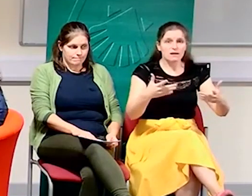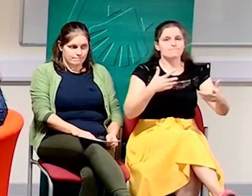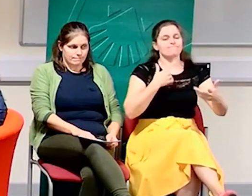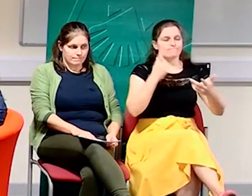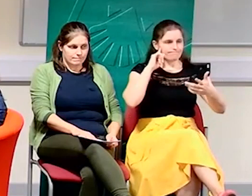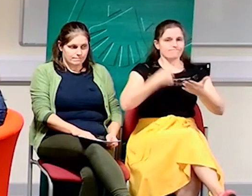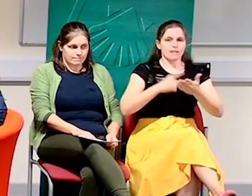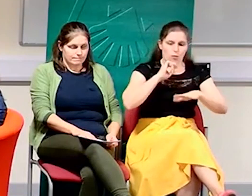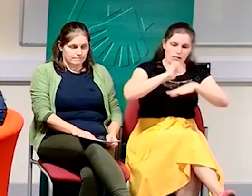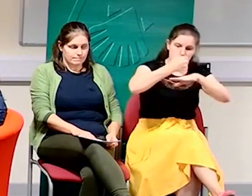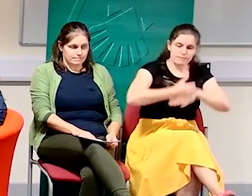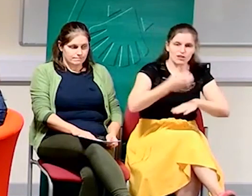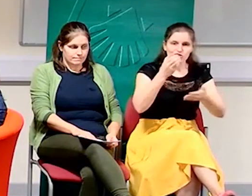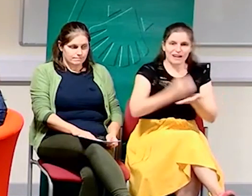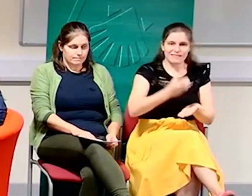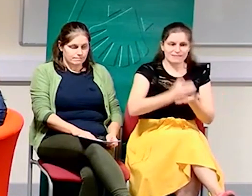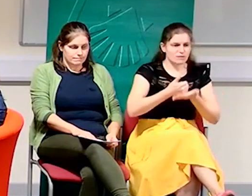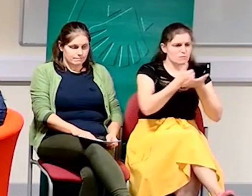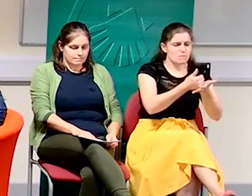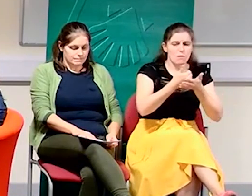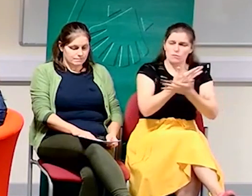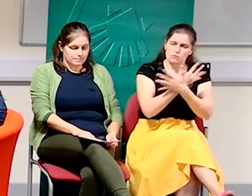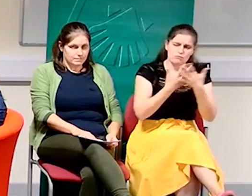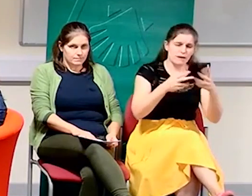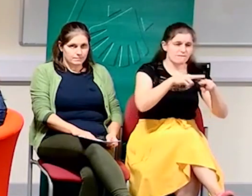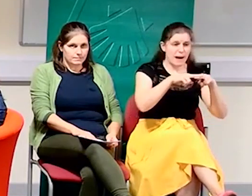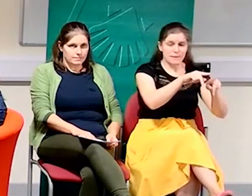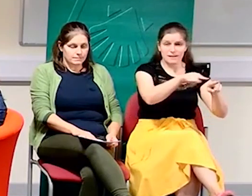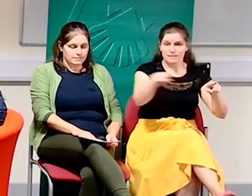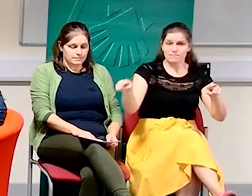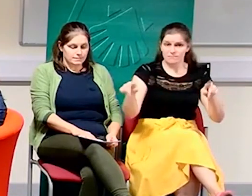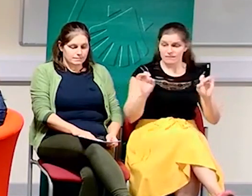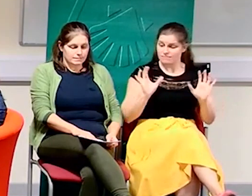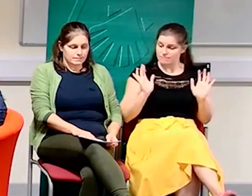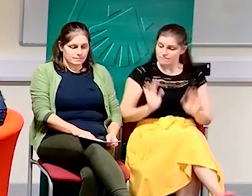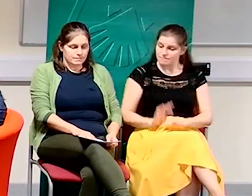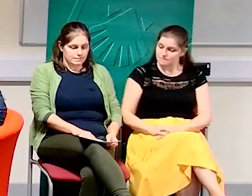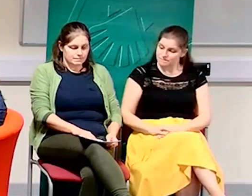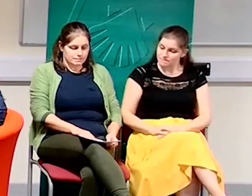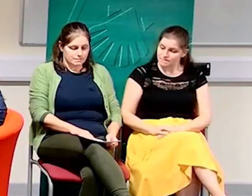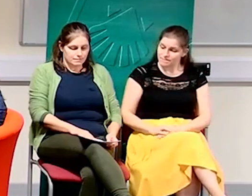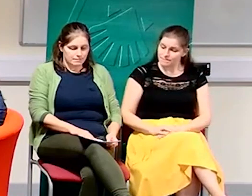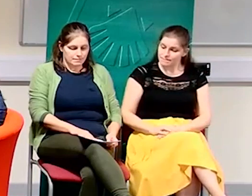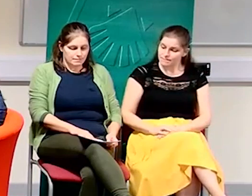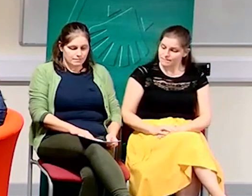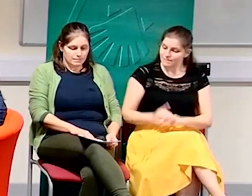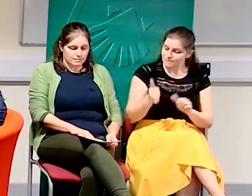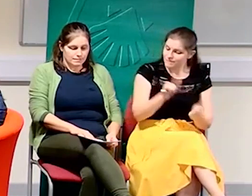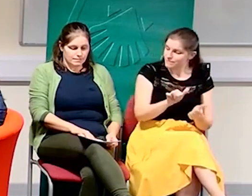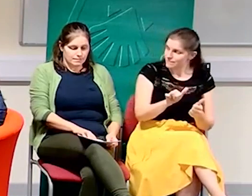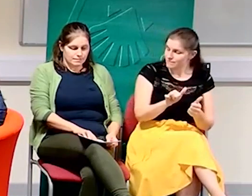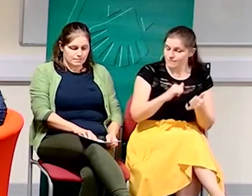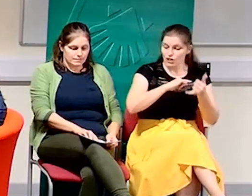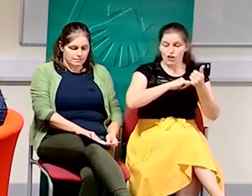and worked with thousands of families that's been in the journey hi I’m Sophie Flecknell Disabled